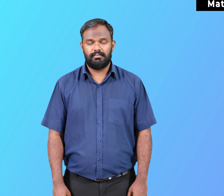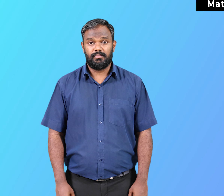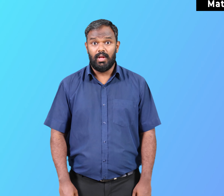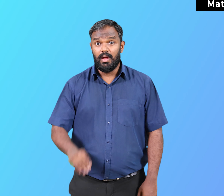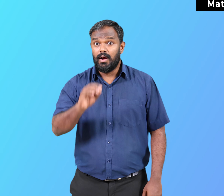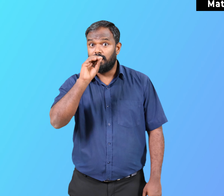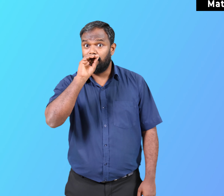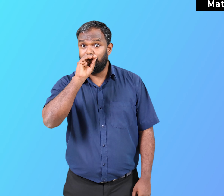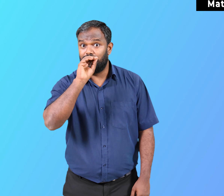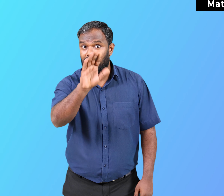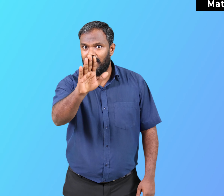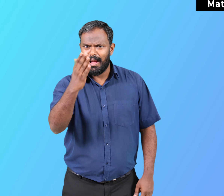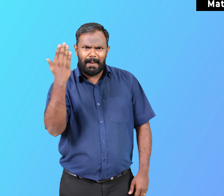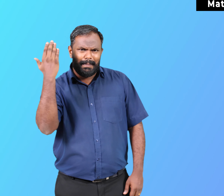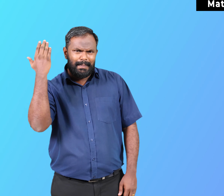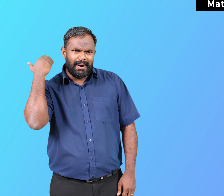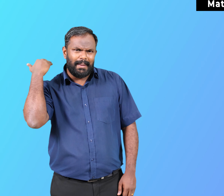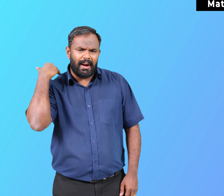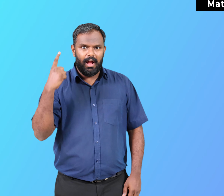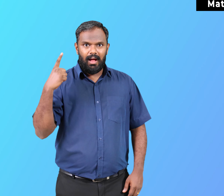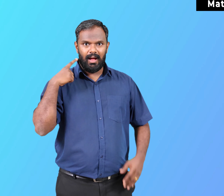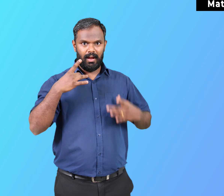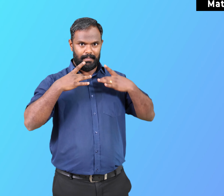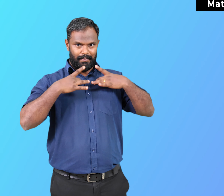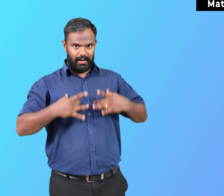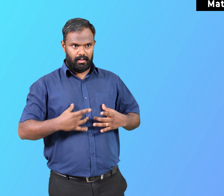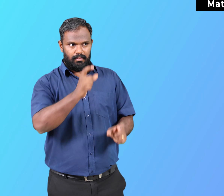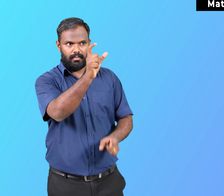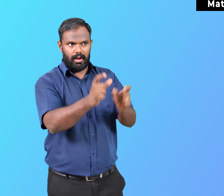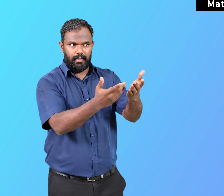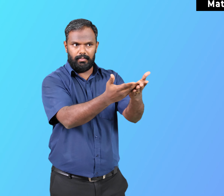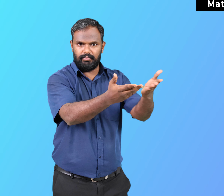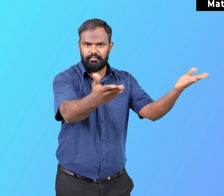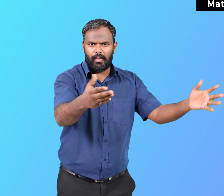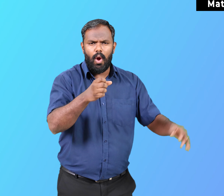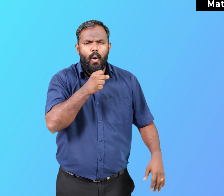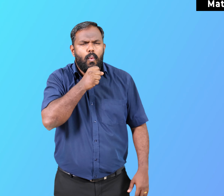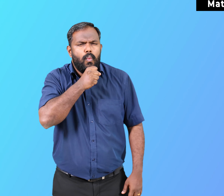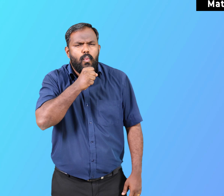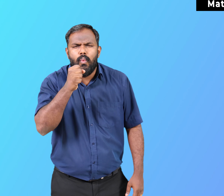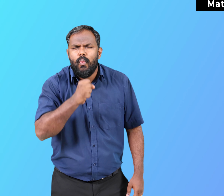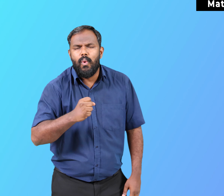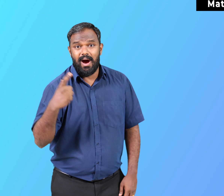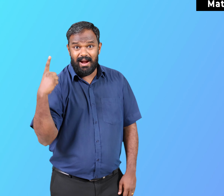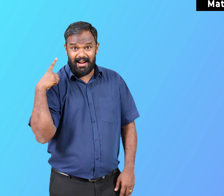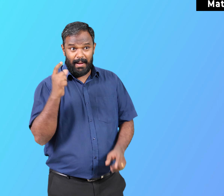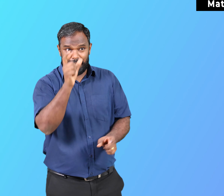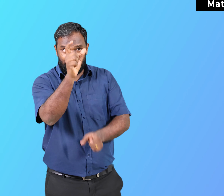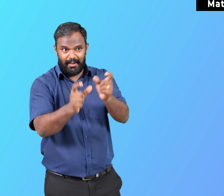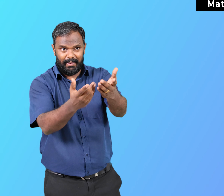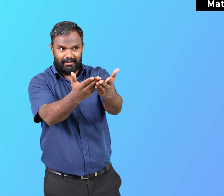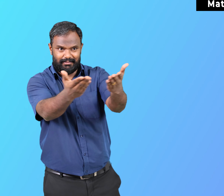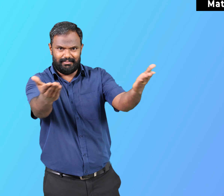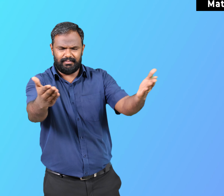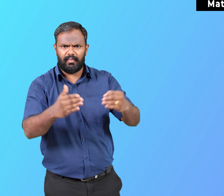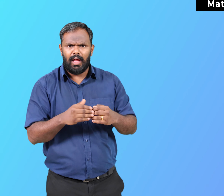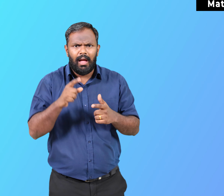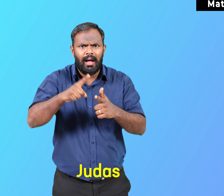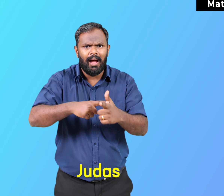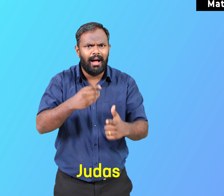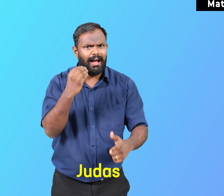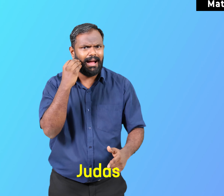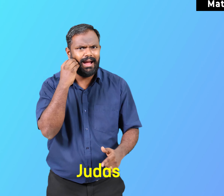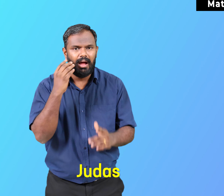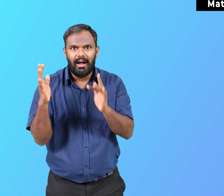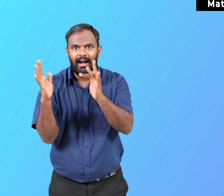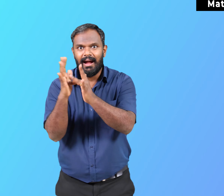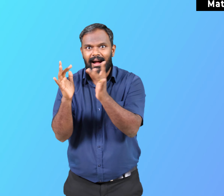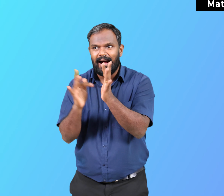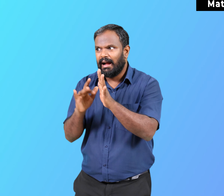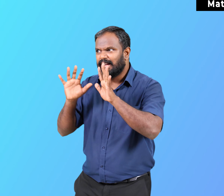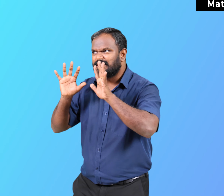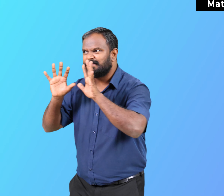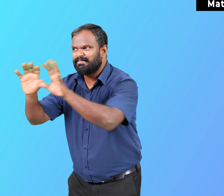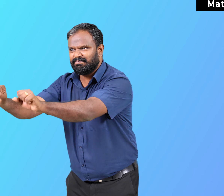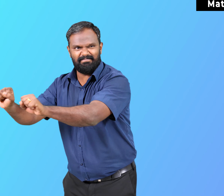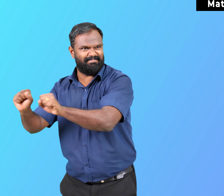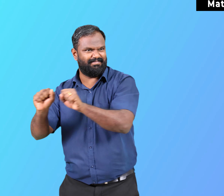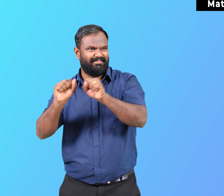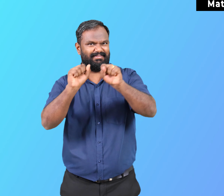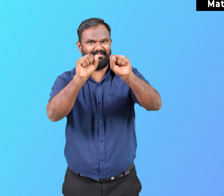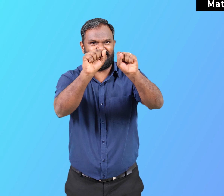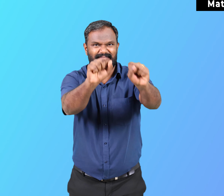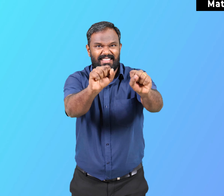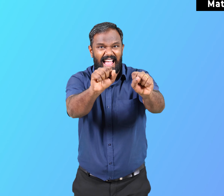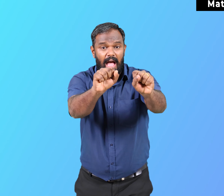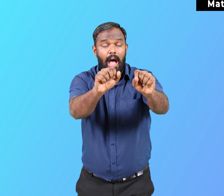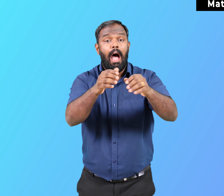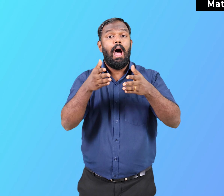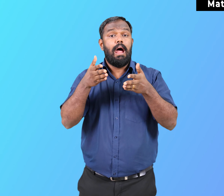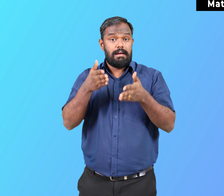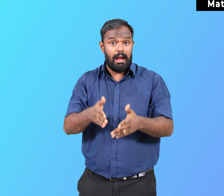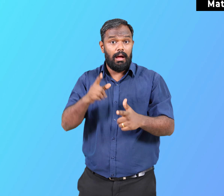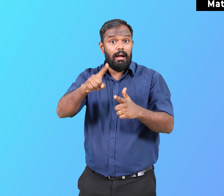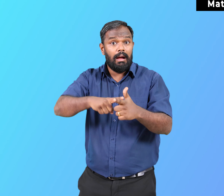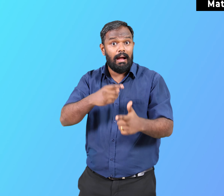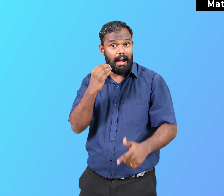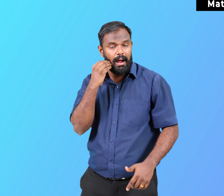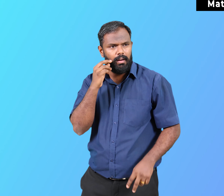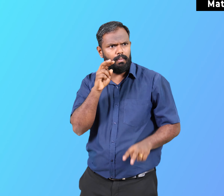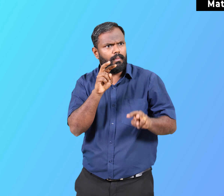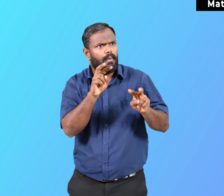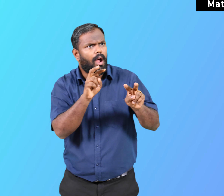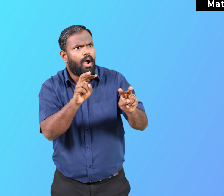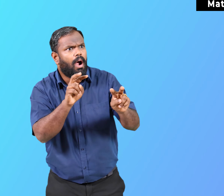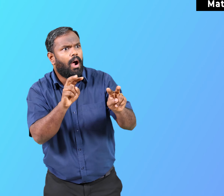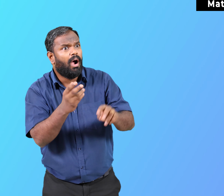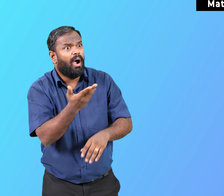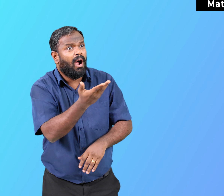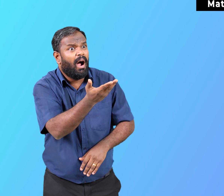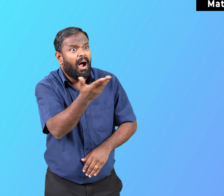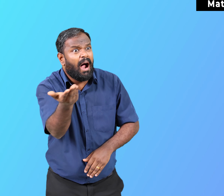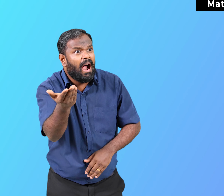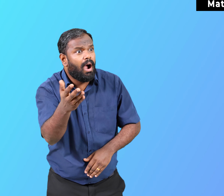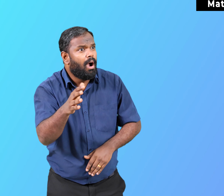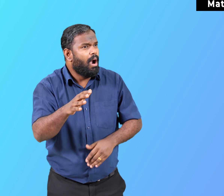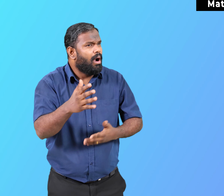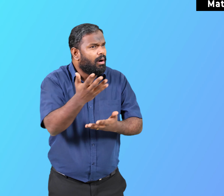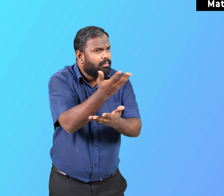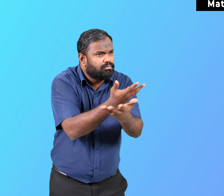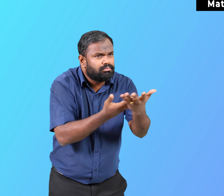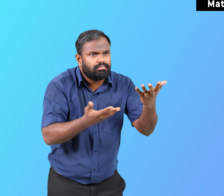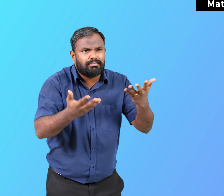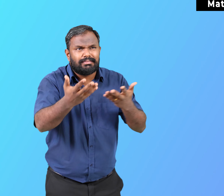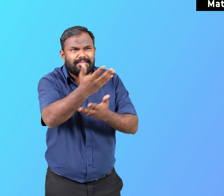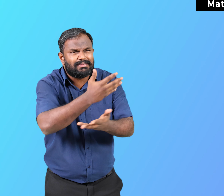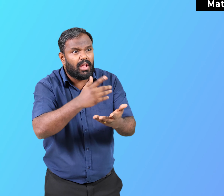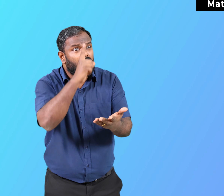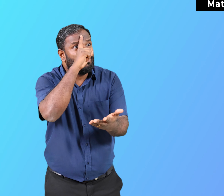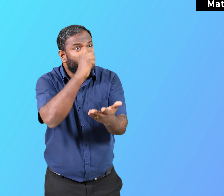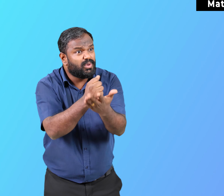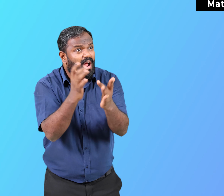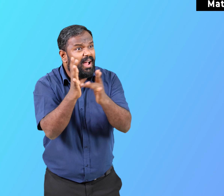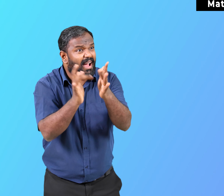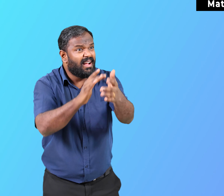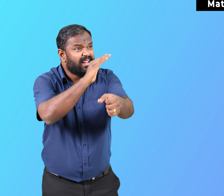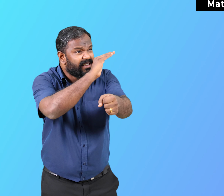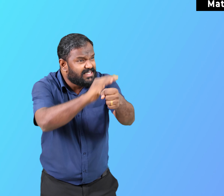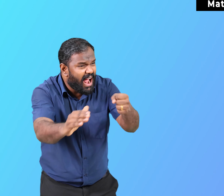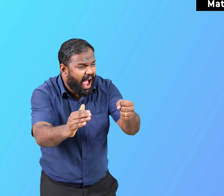Judas saw that they had decided to kill Jesus. He was the one who had handed him over. When he saw what happened,